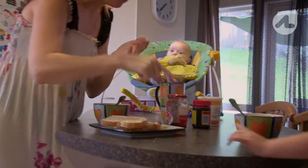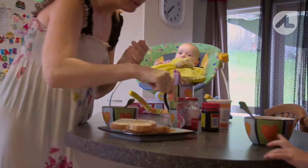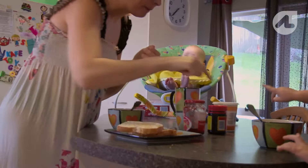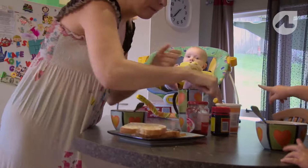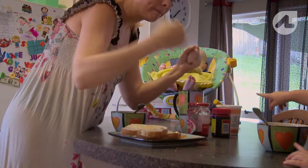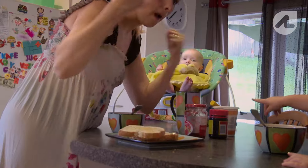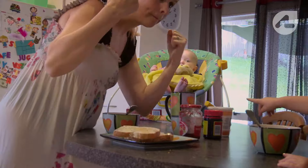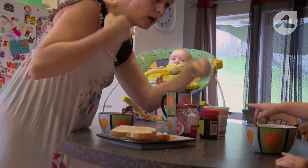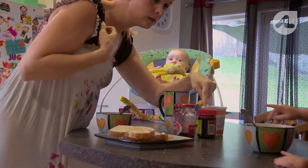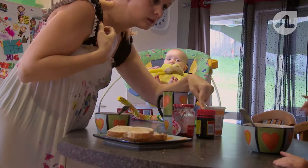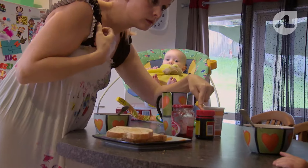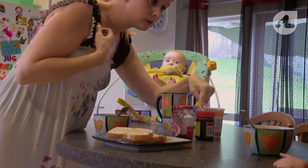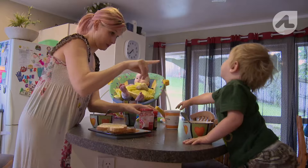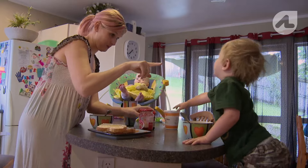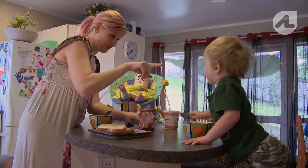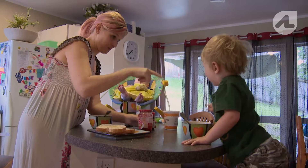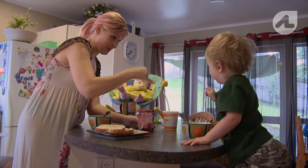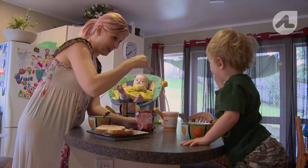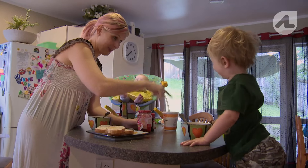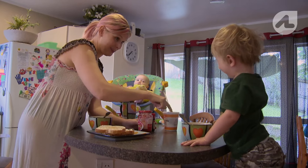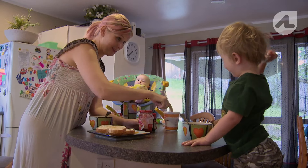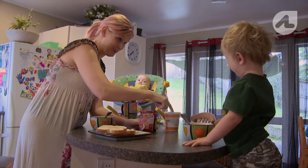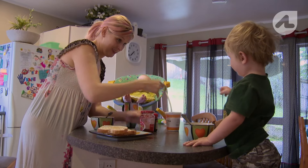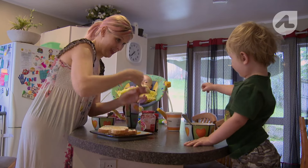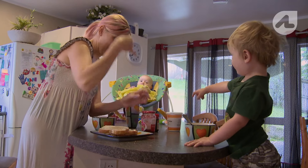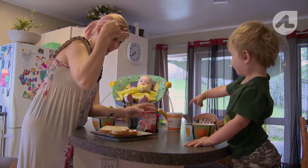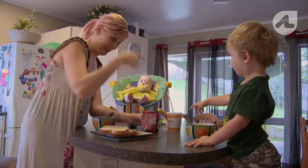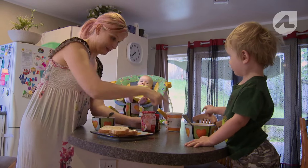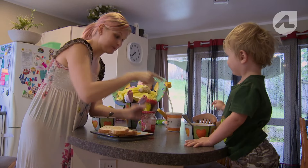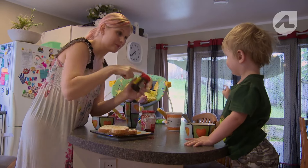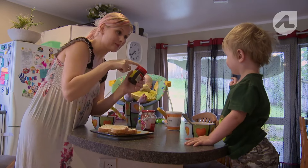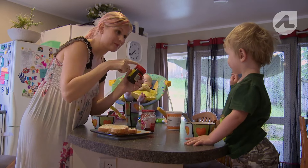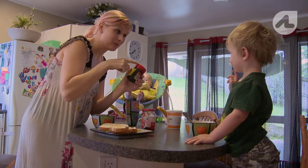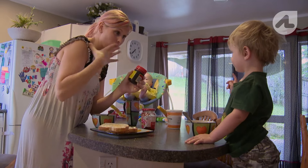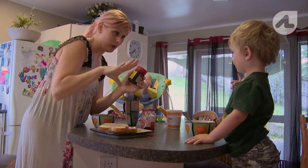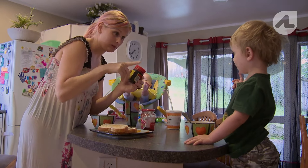That's jam, that's marmite, honey. Do you want marmite?